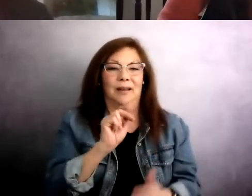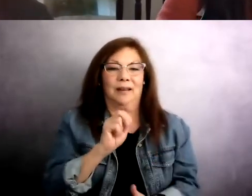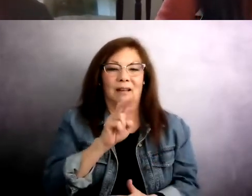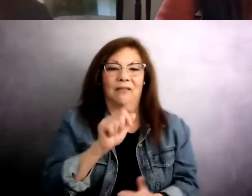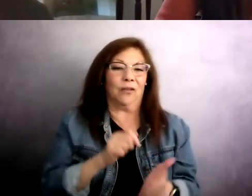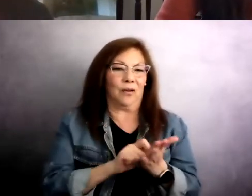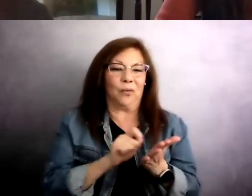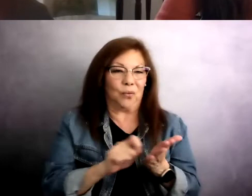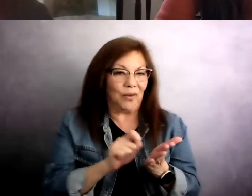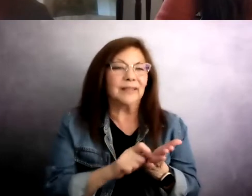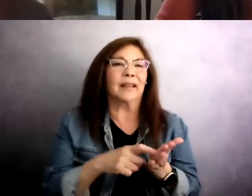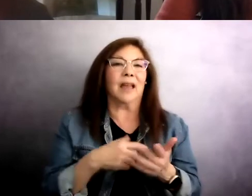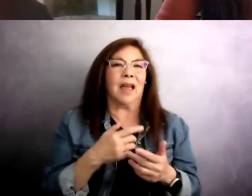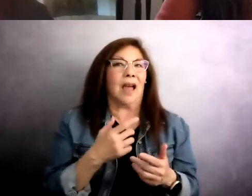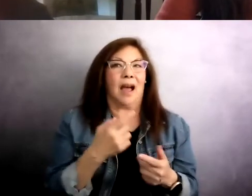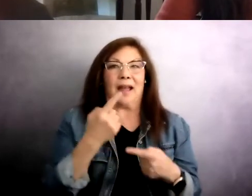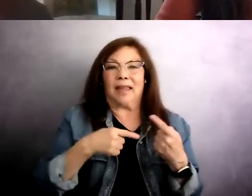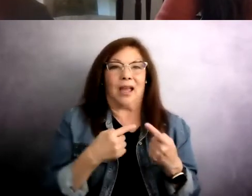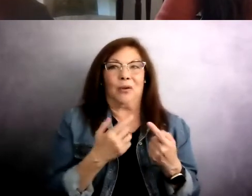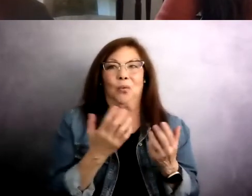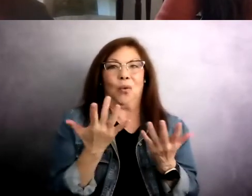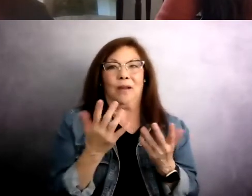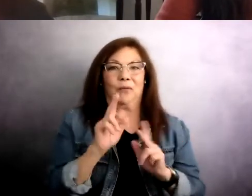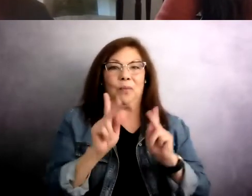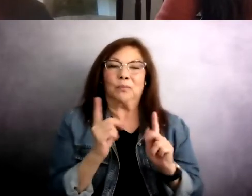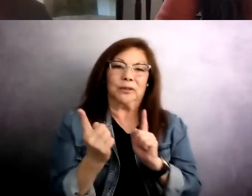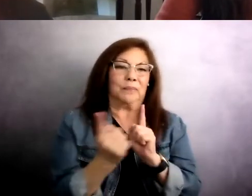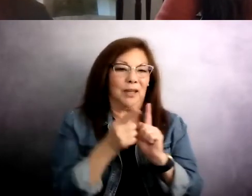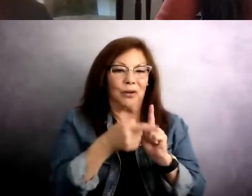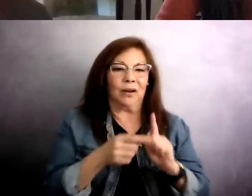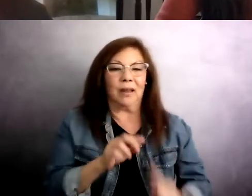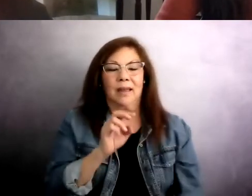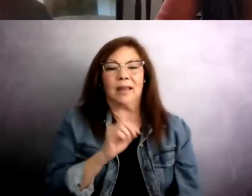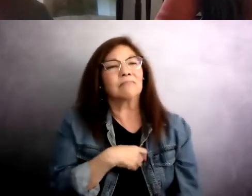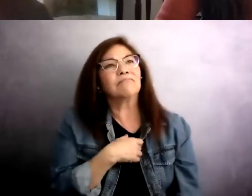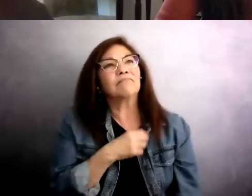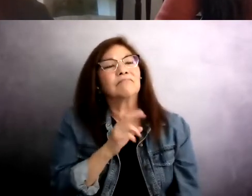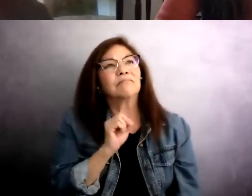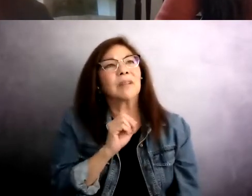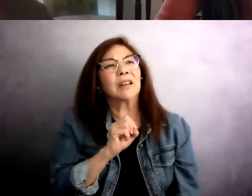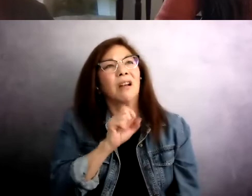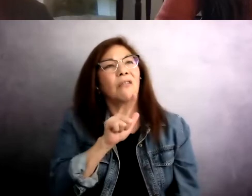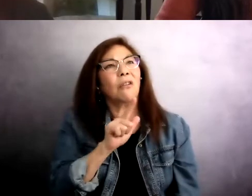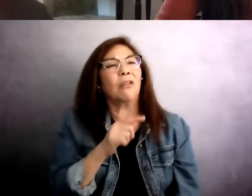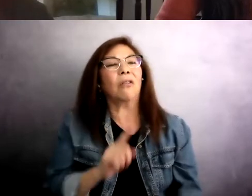to meet her. There is a novella coming up, will know it is a novel that I've been referring